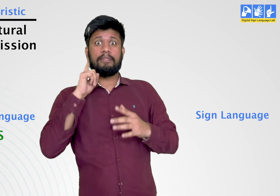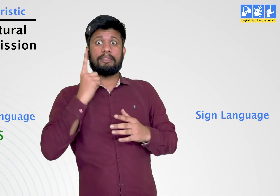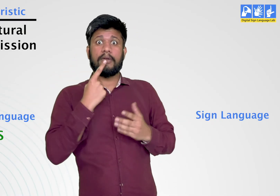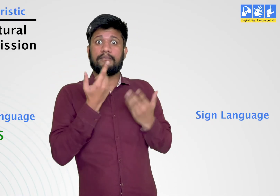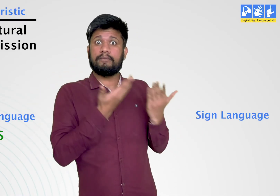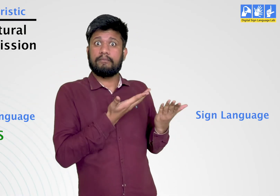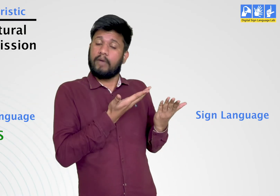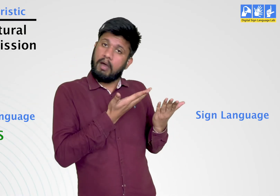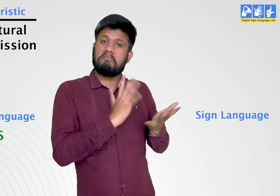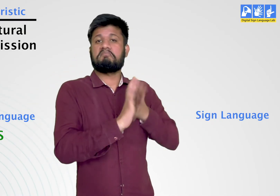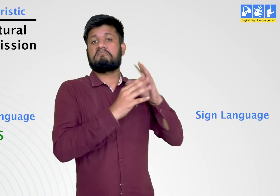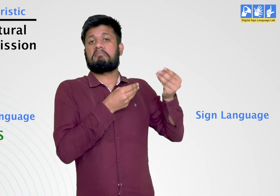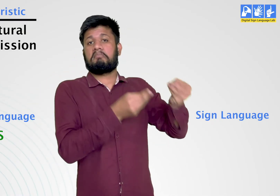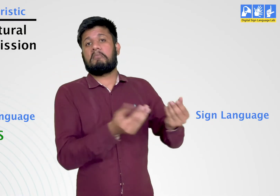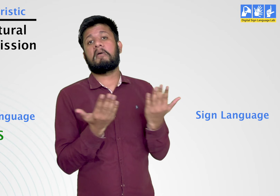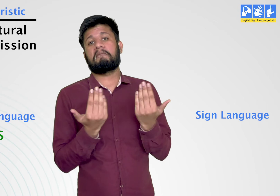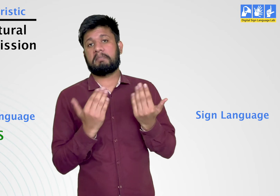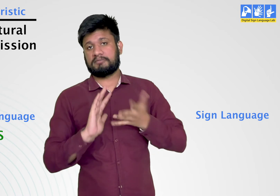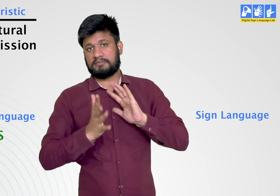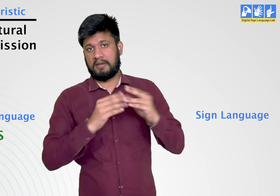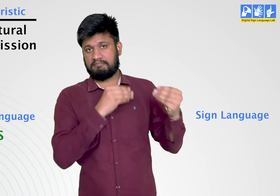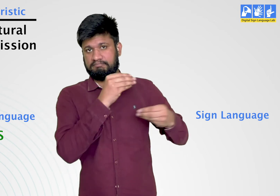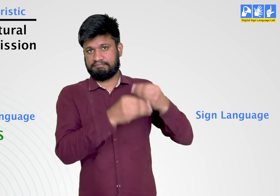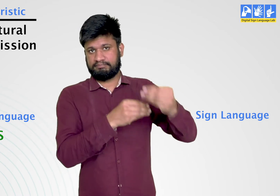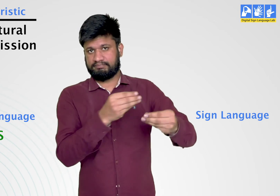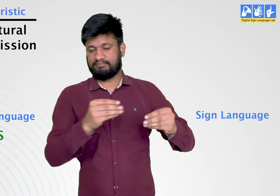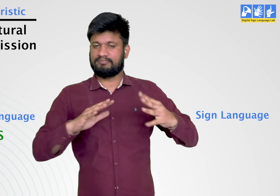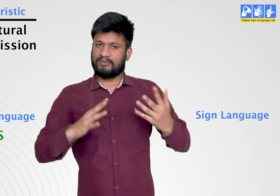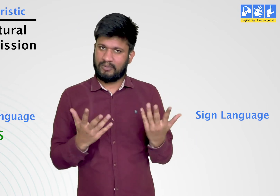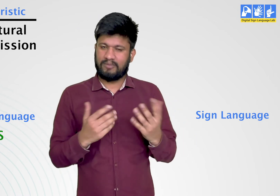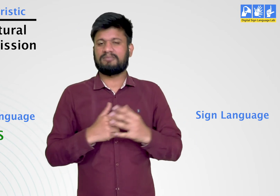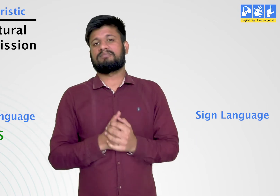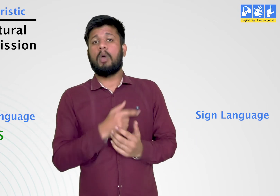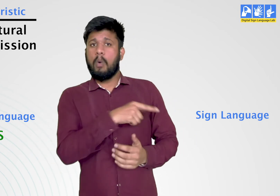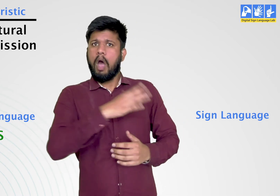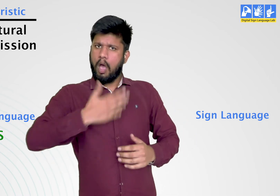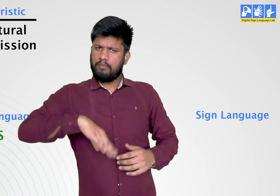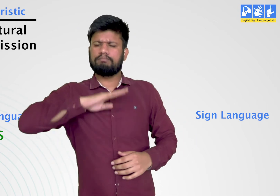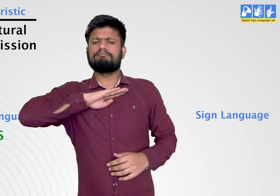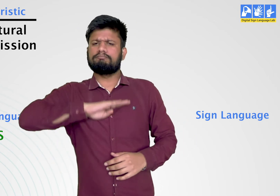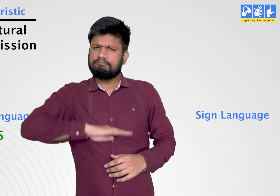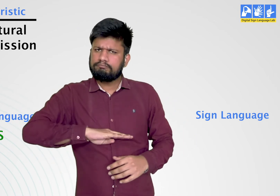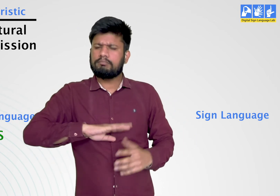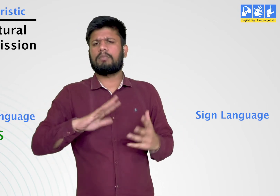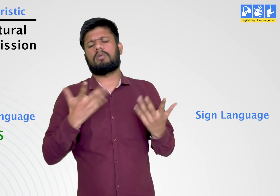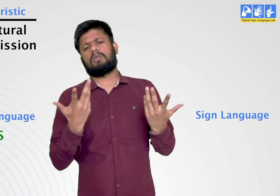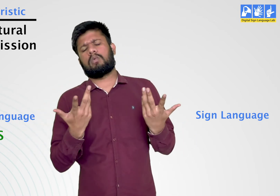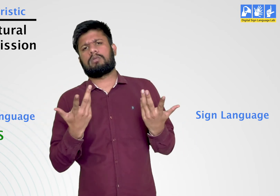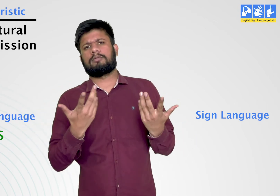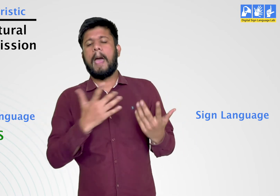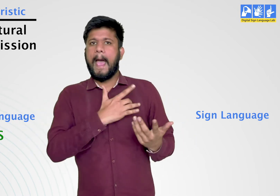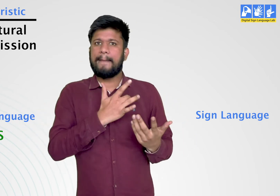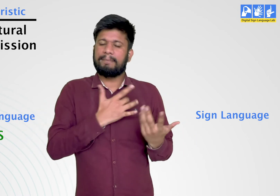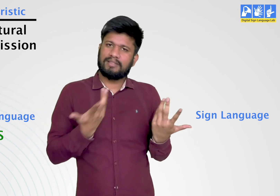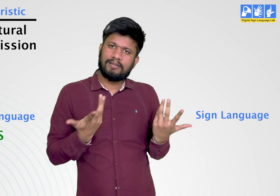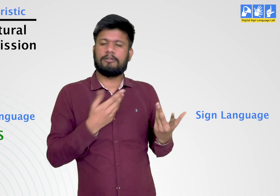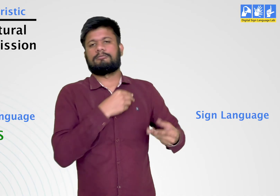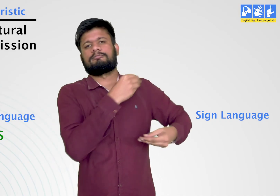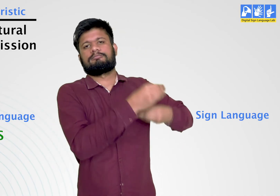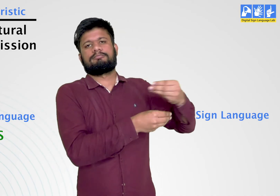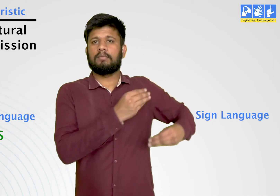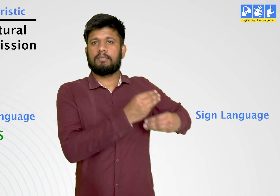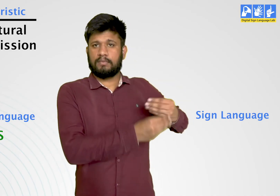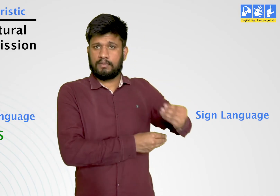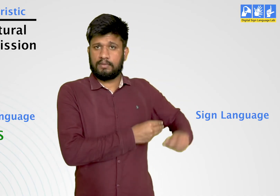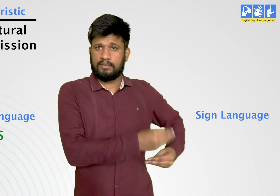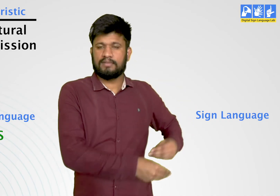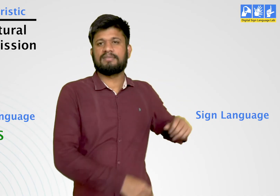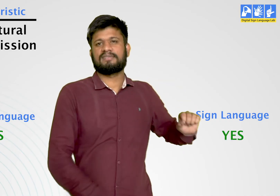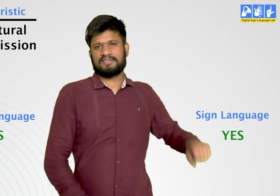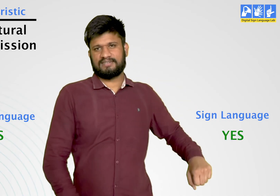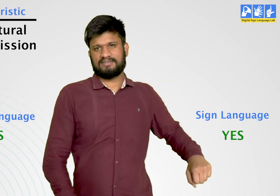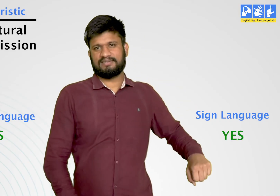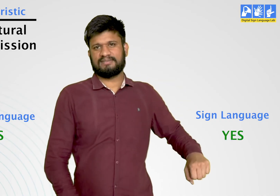So, here sign language is Culturally Transmitted as well.